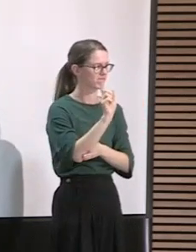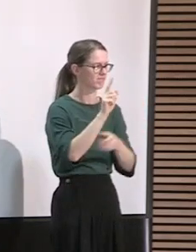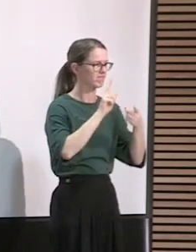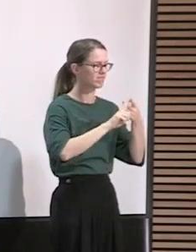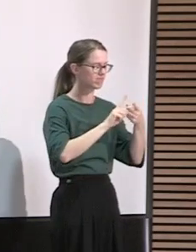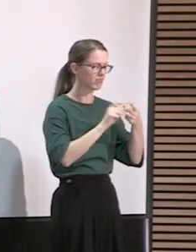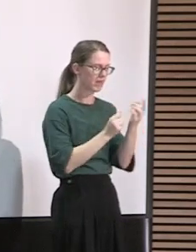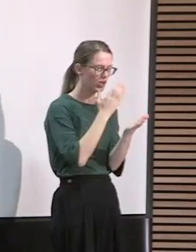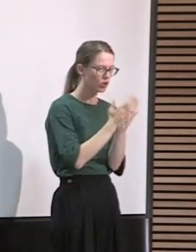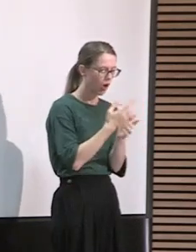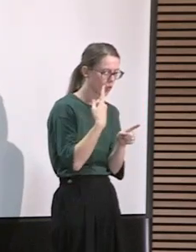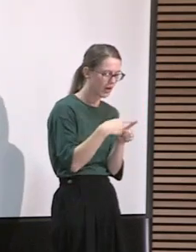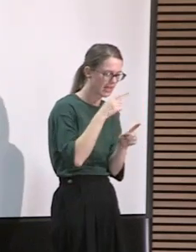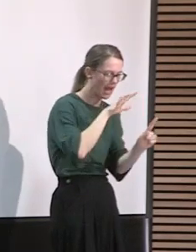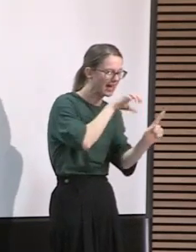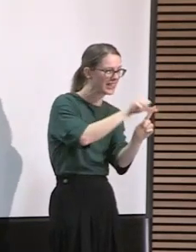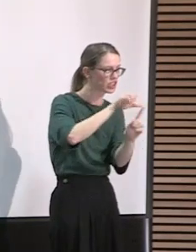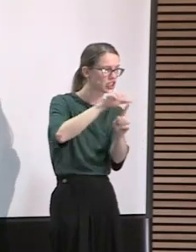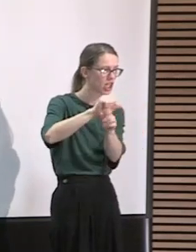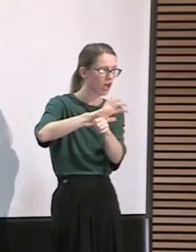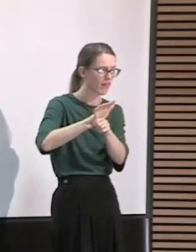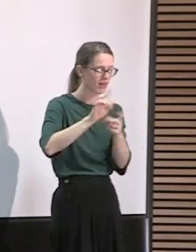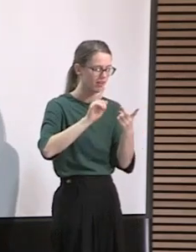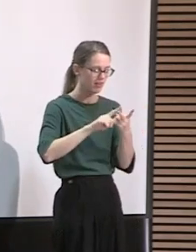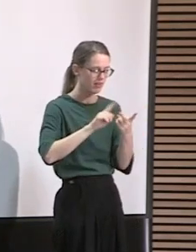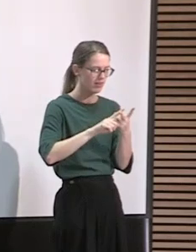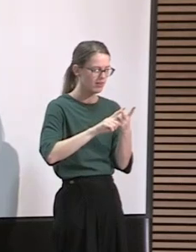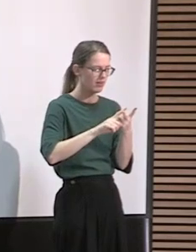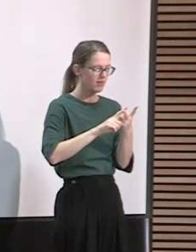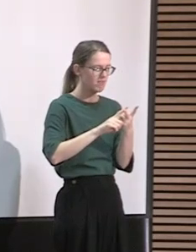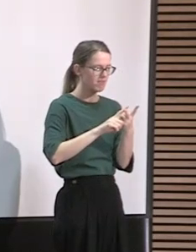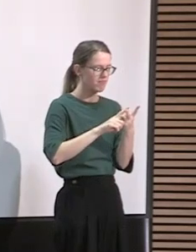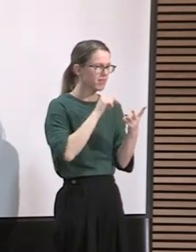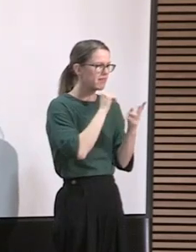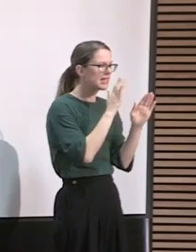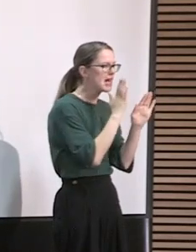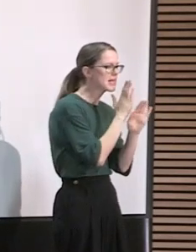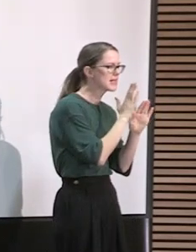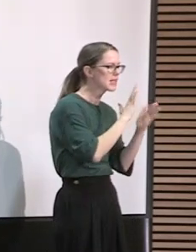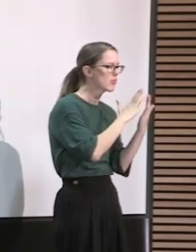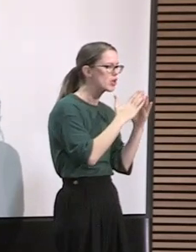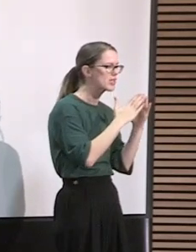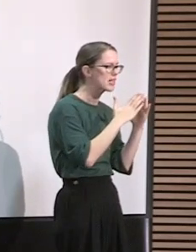response. The group will be focusing on ensuring cases are